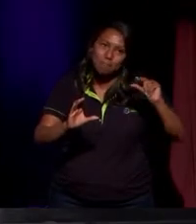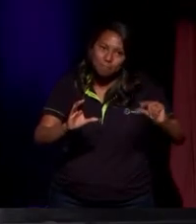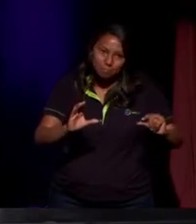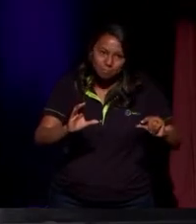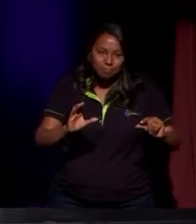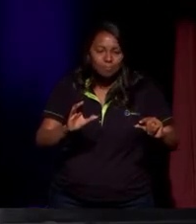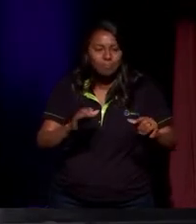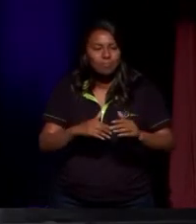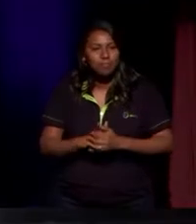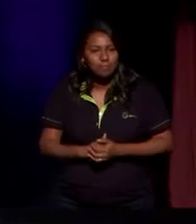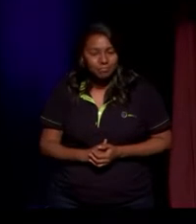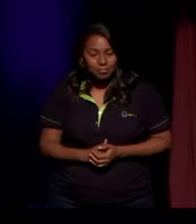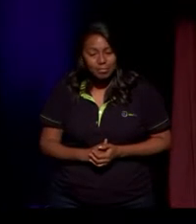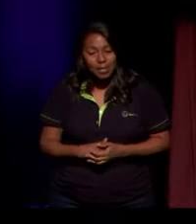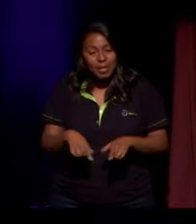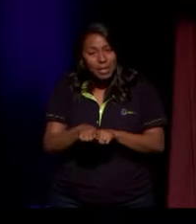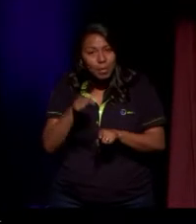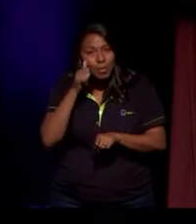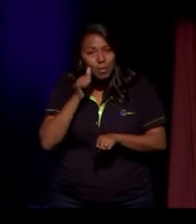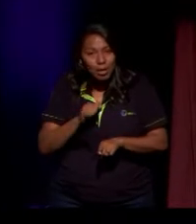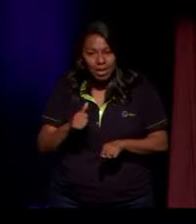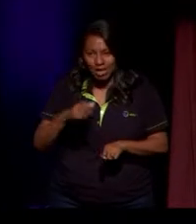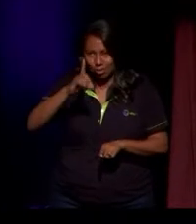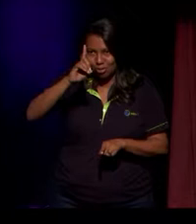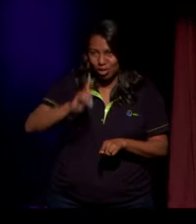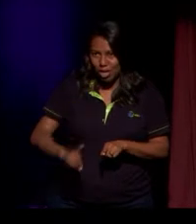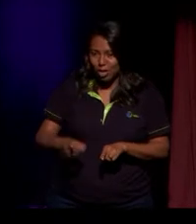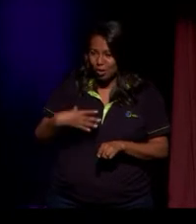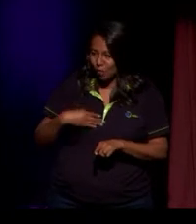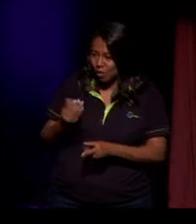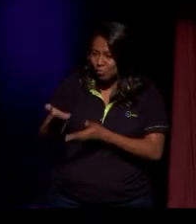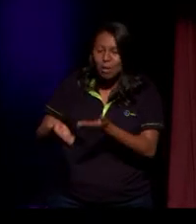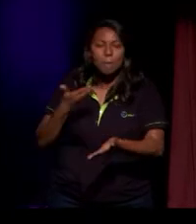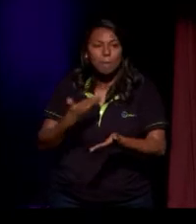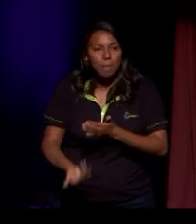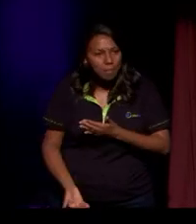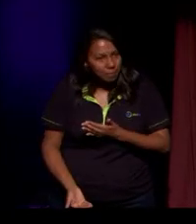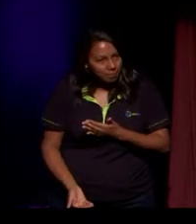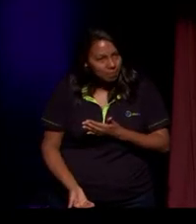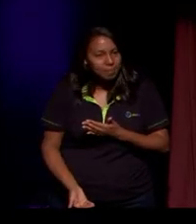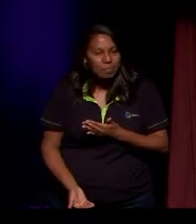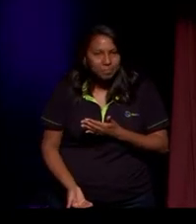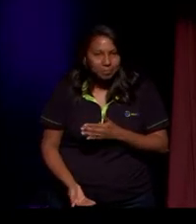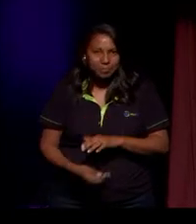she loses the right to her children, because in the Muslim, this is legitimized by the Koran,